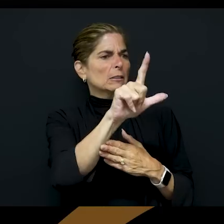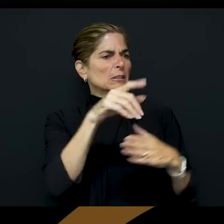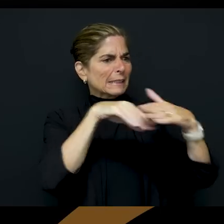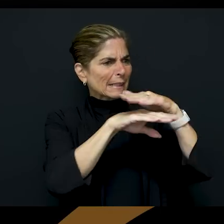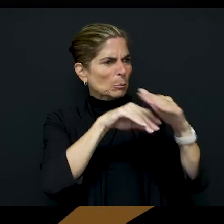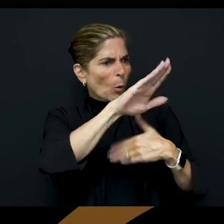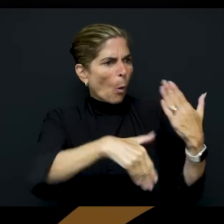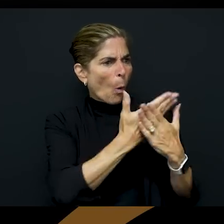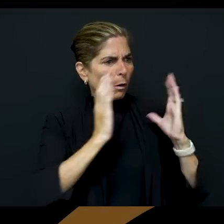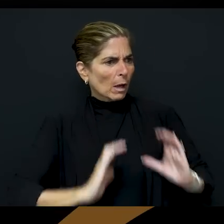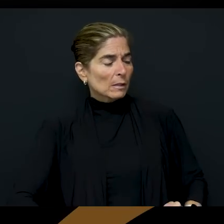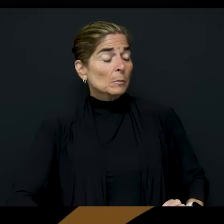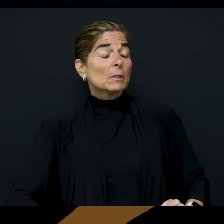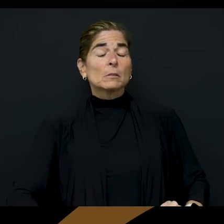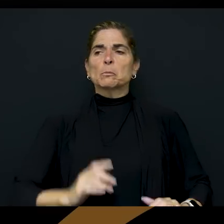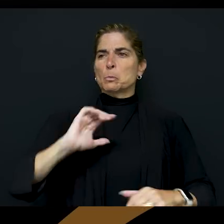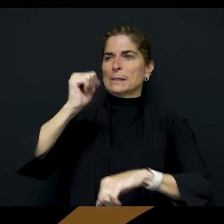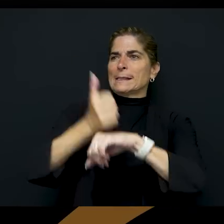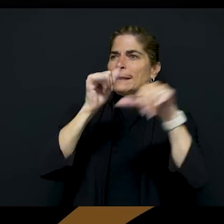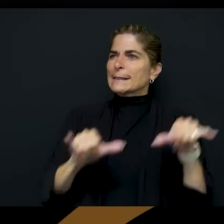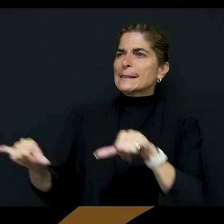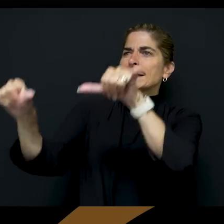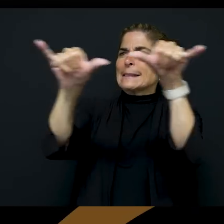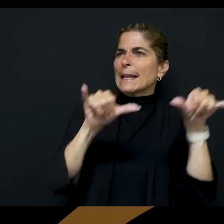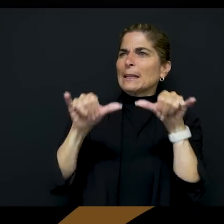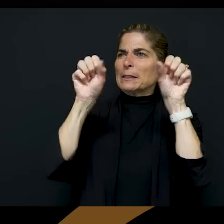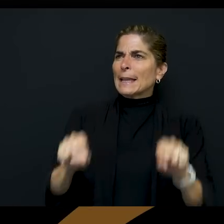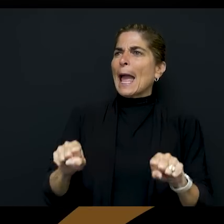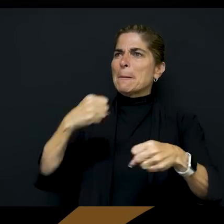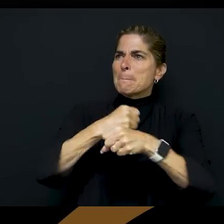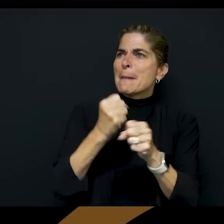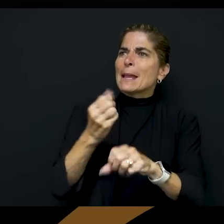We have set the standard for how we can make it better.